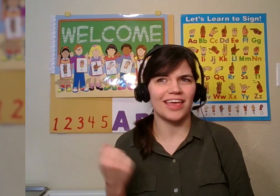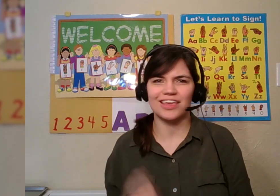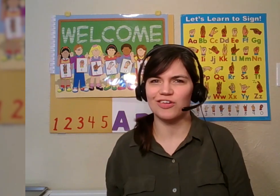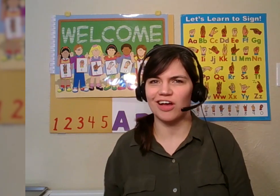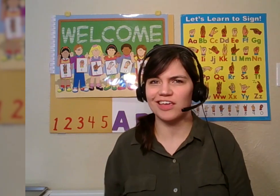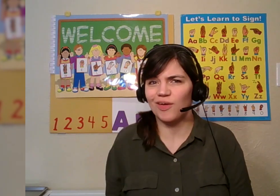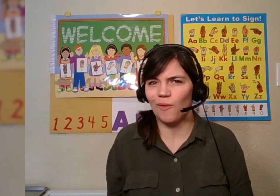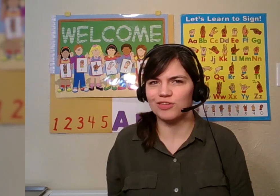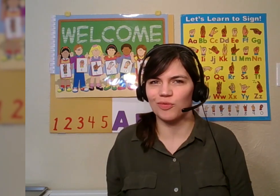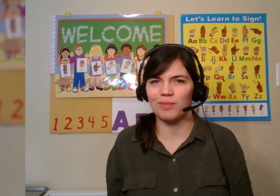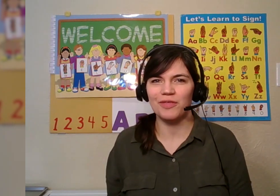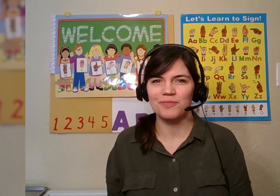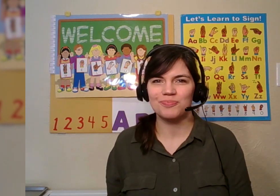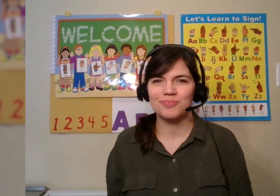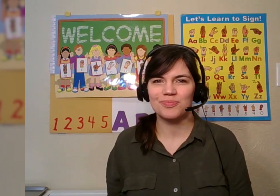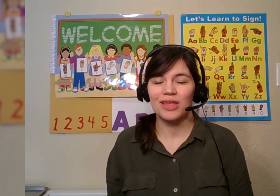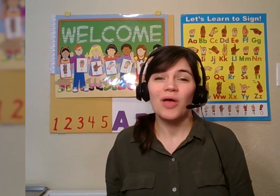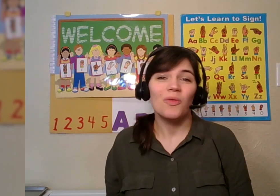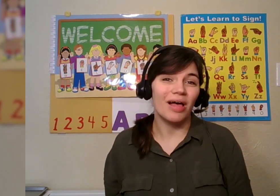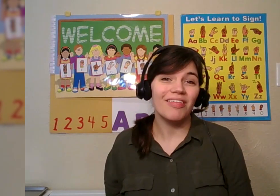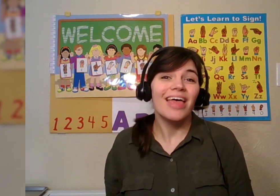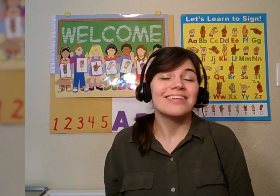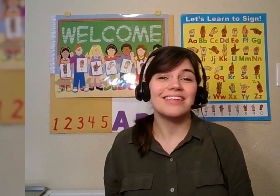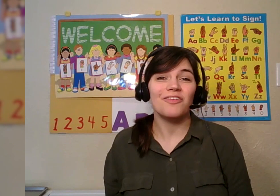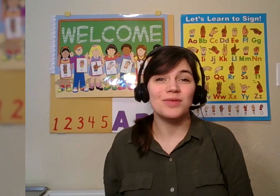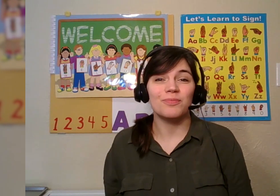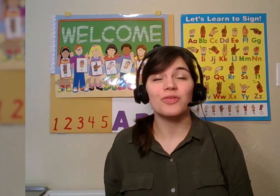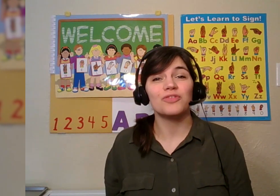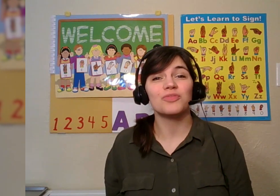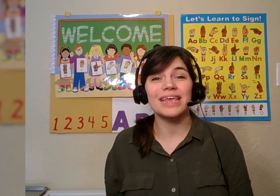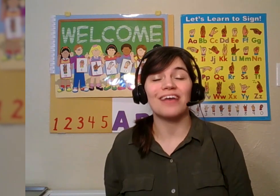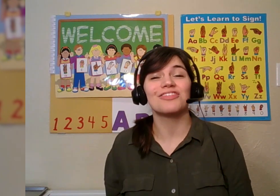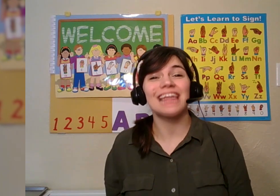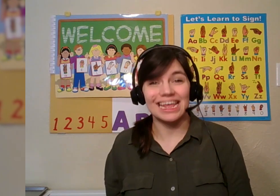hear knocking or a doorbell? Well deaf people usually have lights